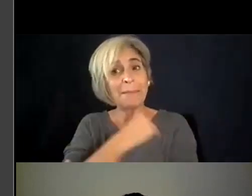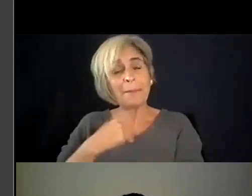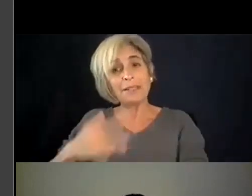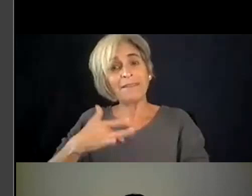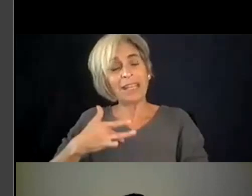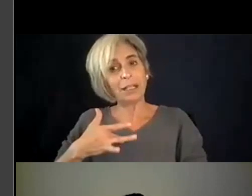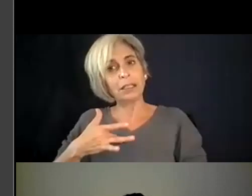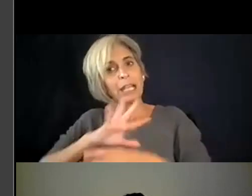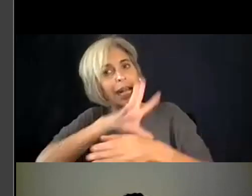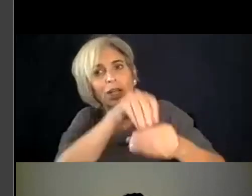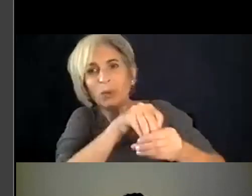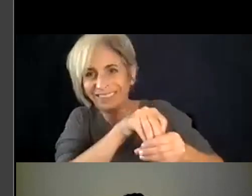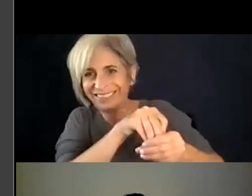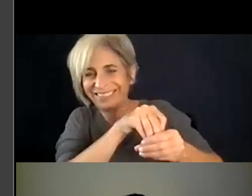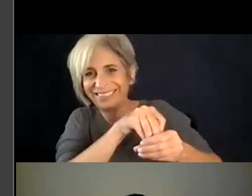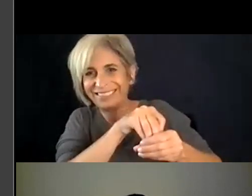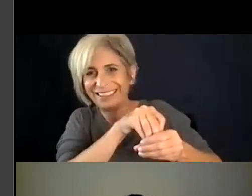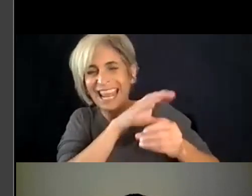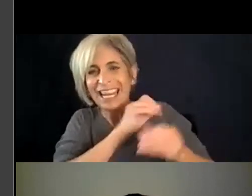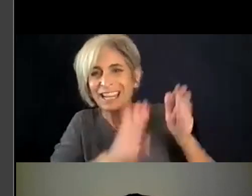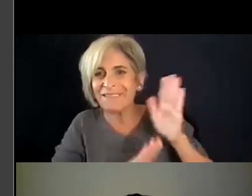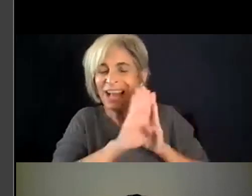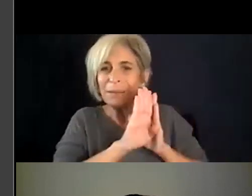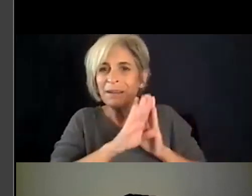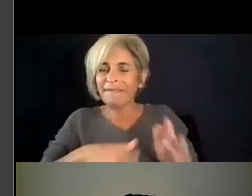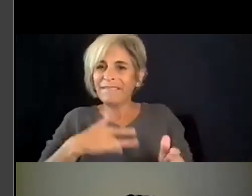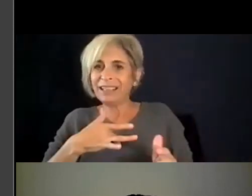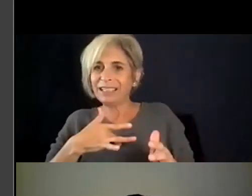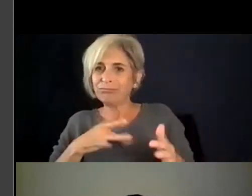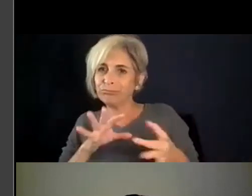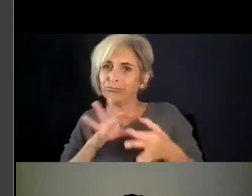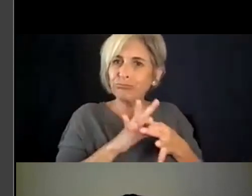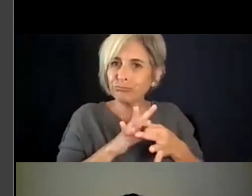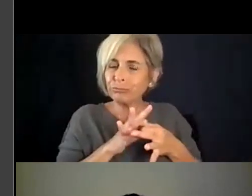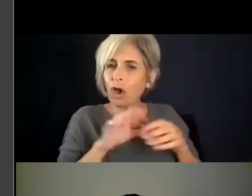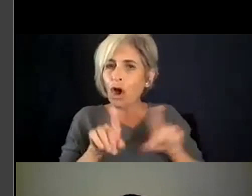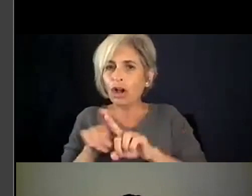included and develop a sense of belonging but more importantly, safety.